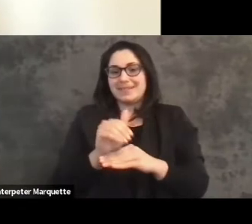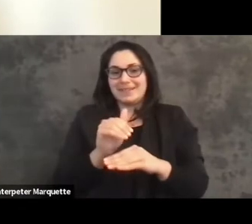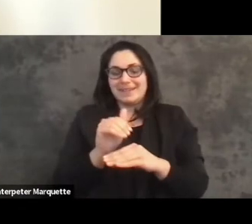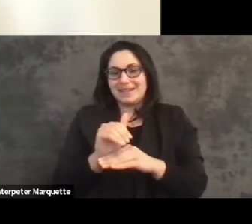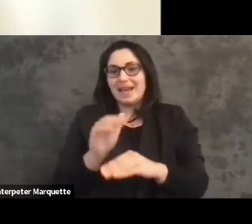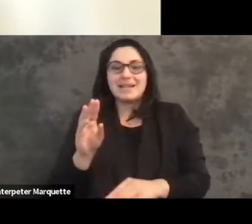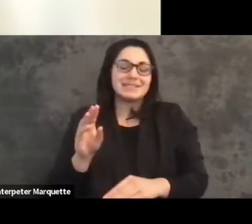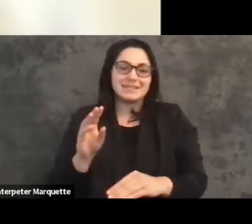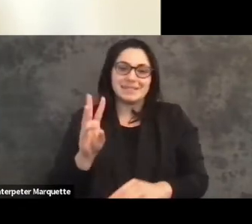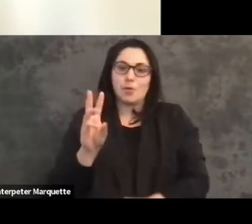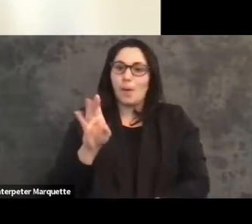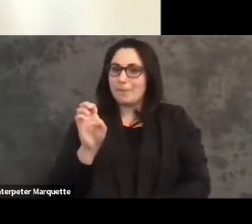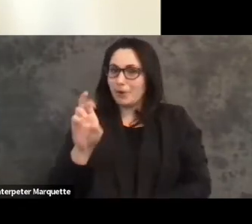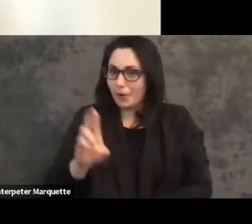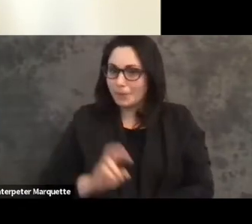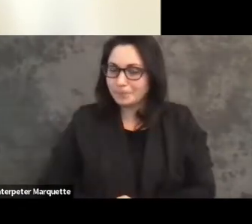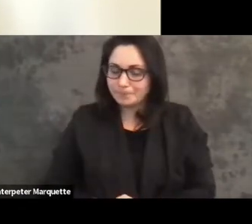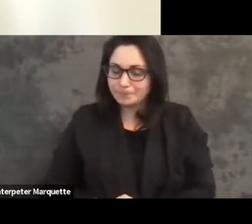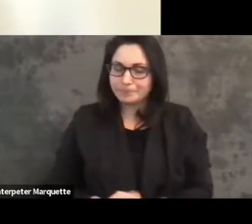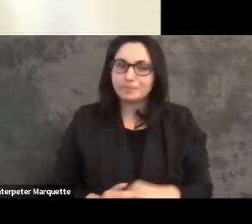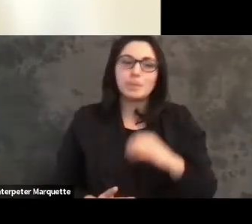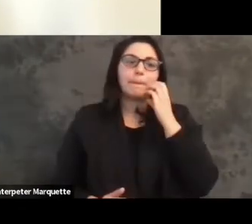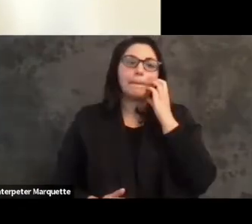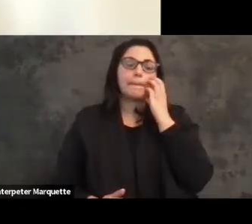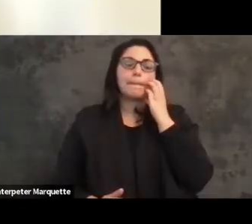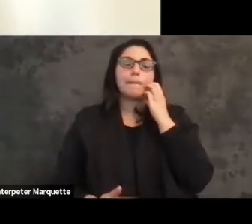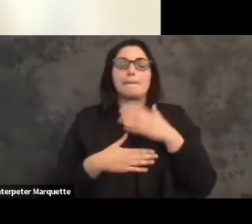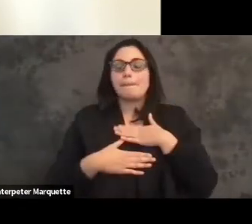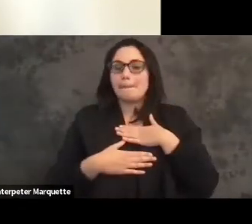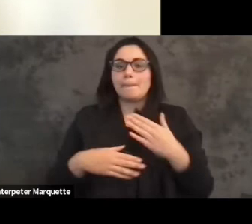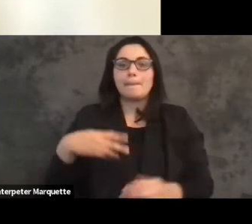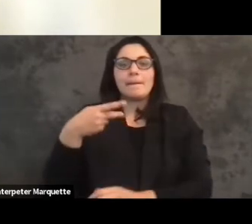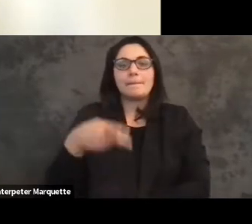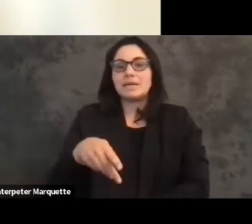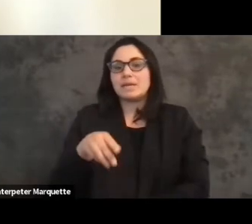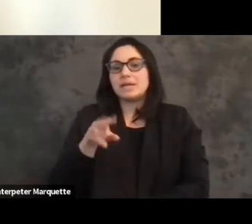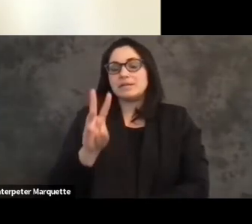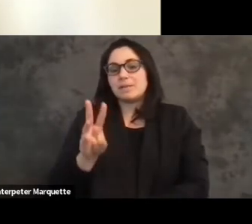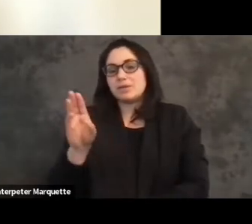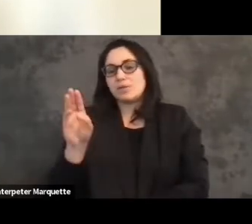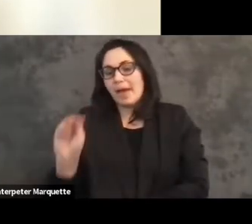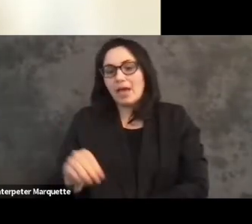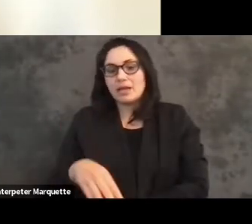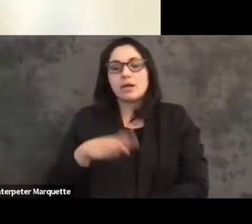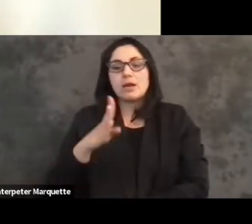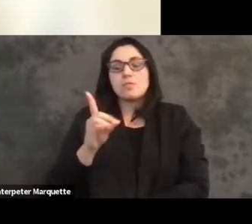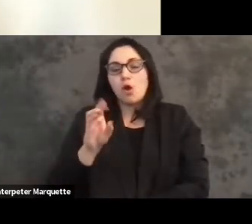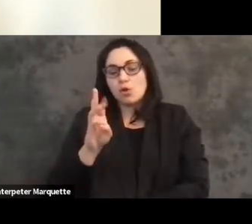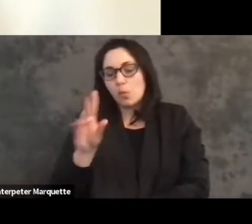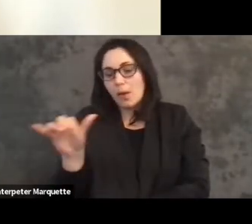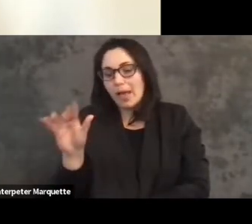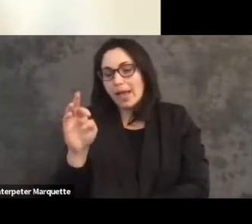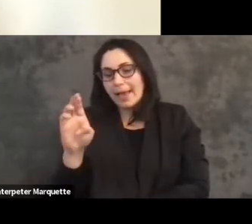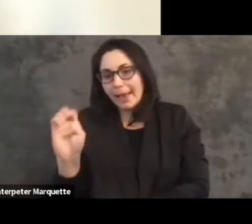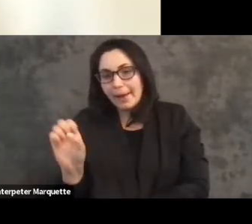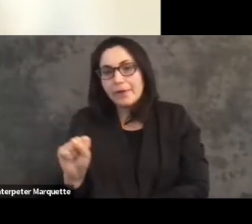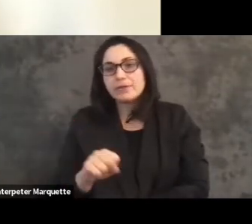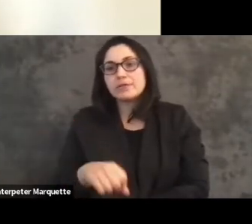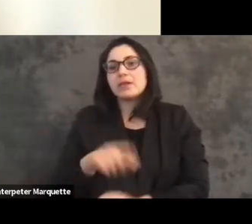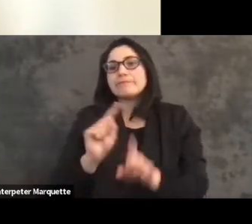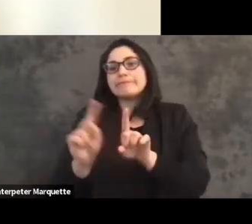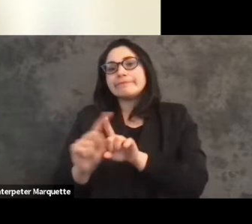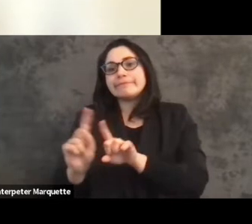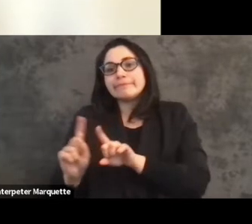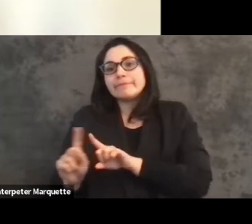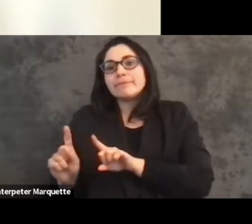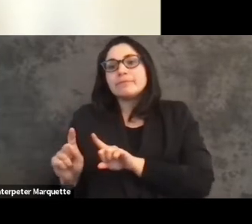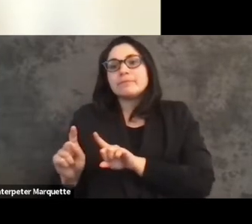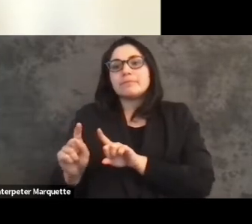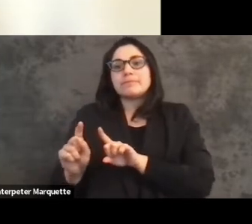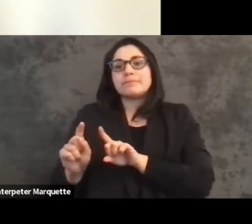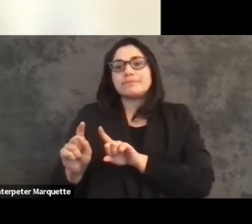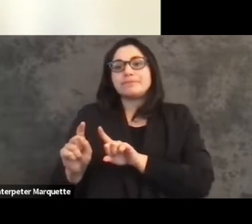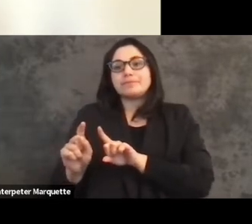of The Caucus, I welcome all of you to tonight's webinar, and very pleased to join PWN AIDS